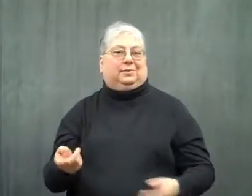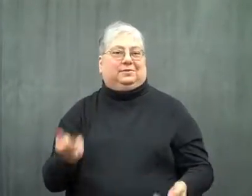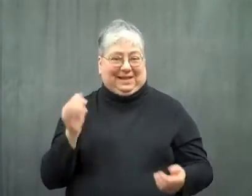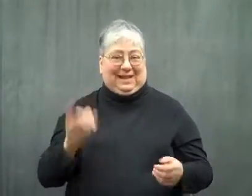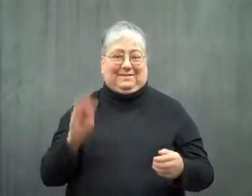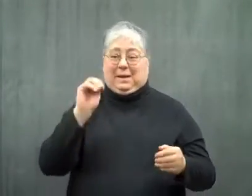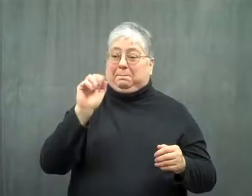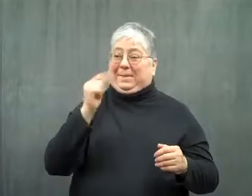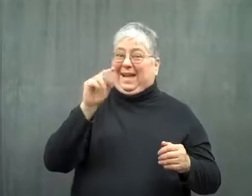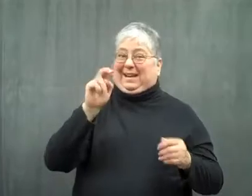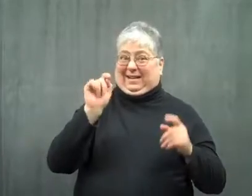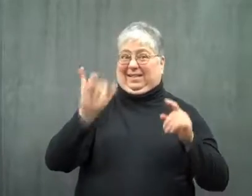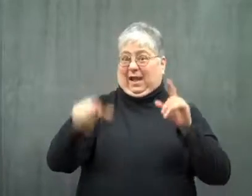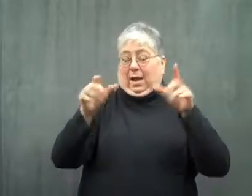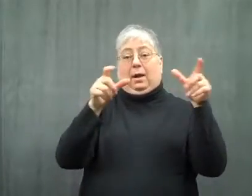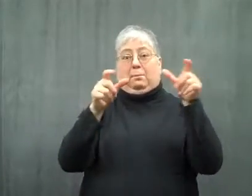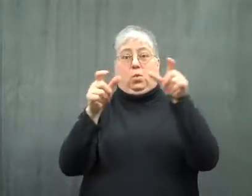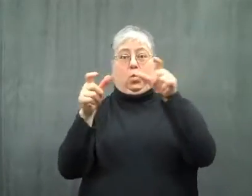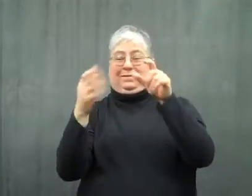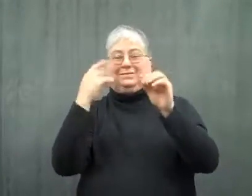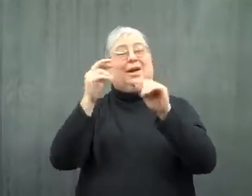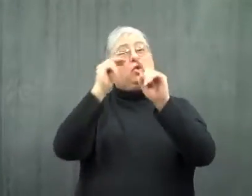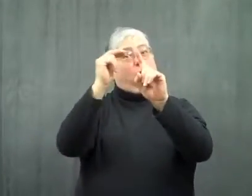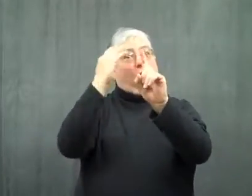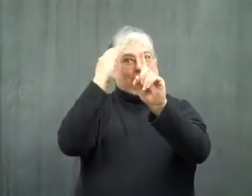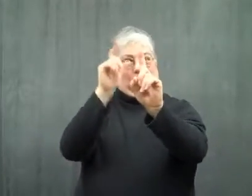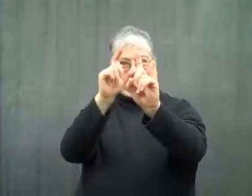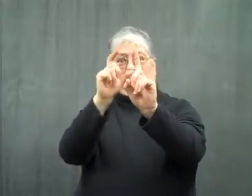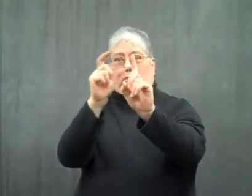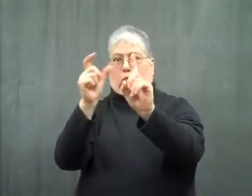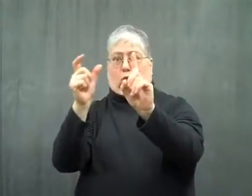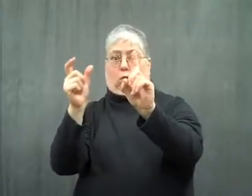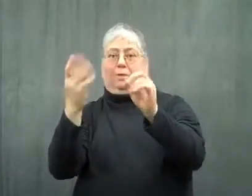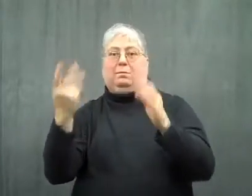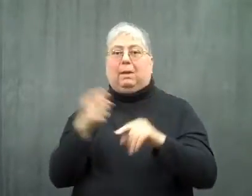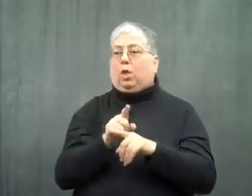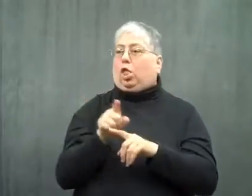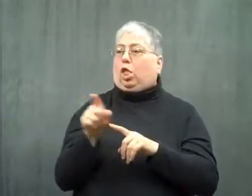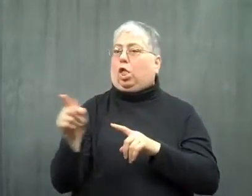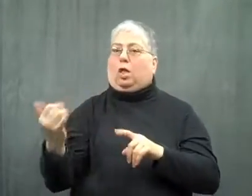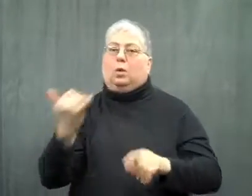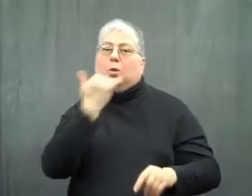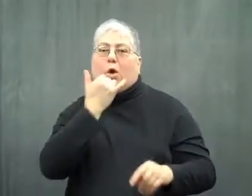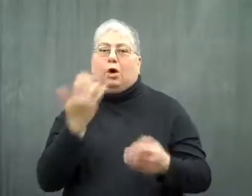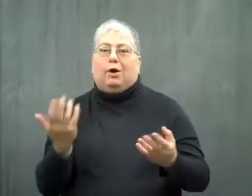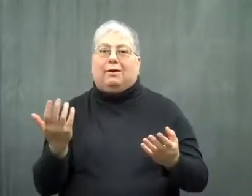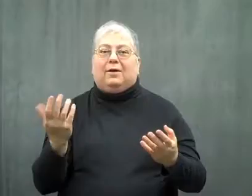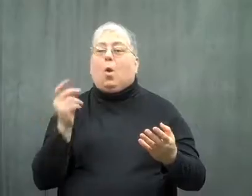So if the magnetic north pole drifts, they could be going the wrong way.